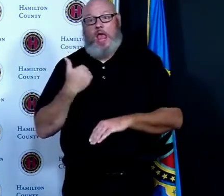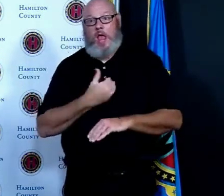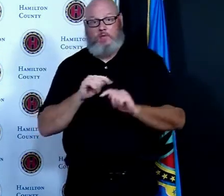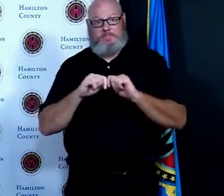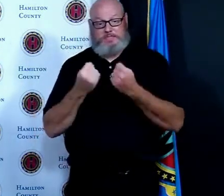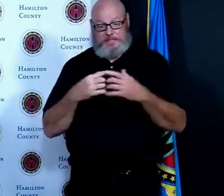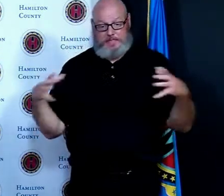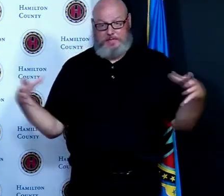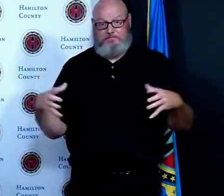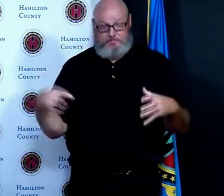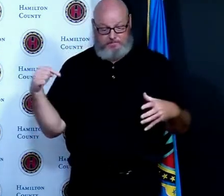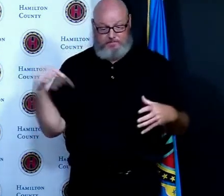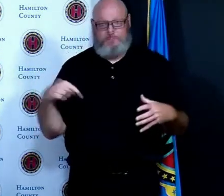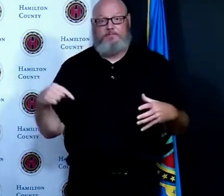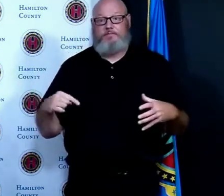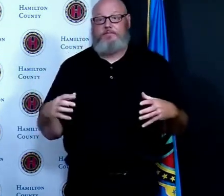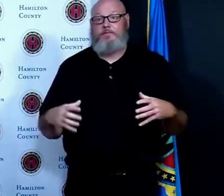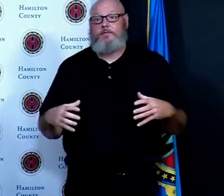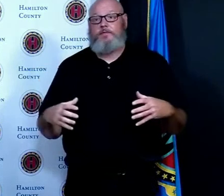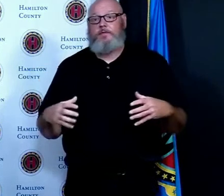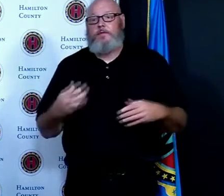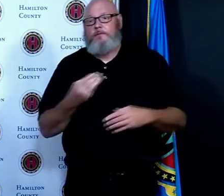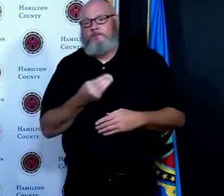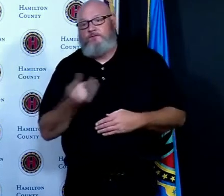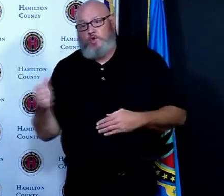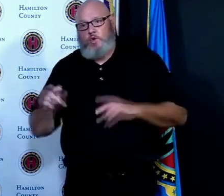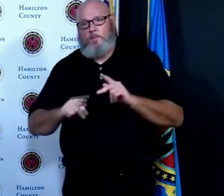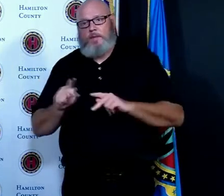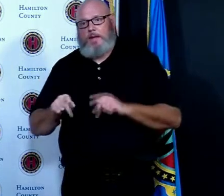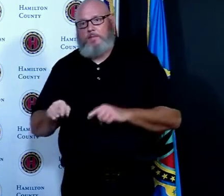they felt it was important to go to the wedding and support a family member but they realized